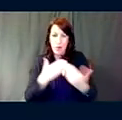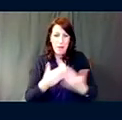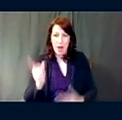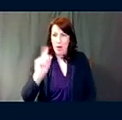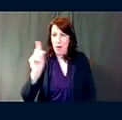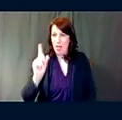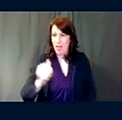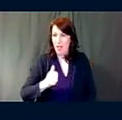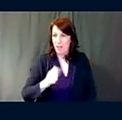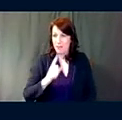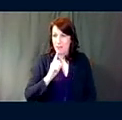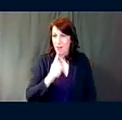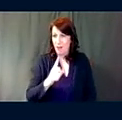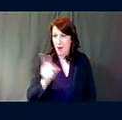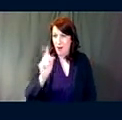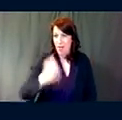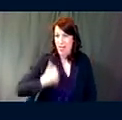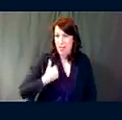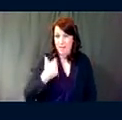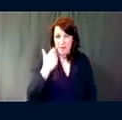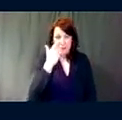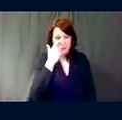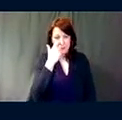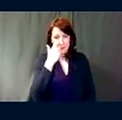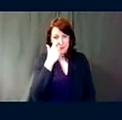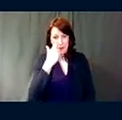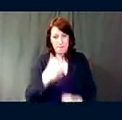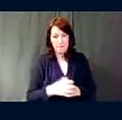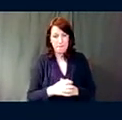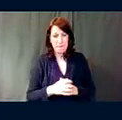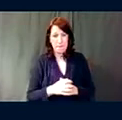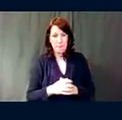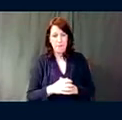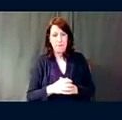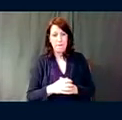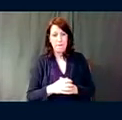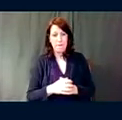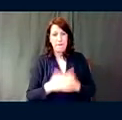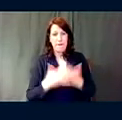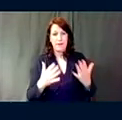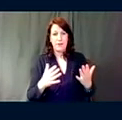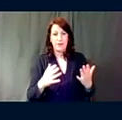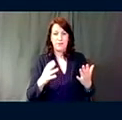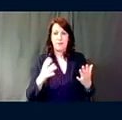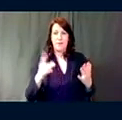THEM NO MATTER WHERE THEY ARE. NEXT SLIDE PLEASE.